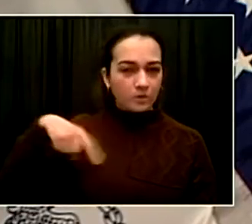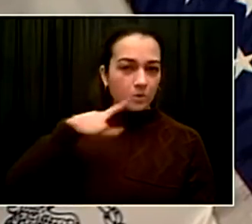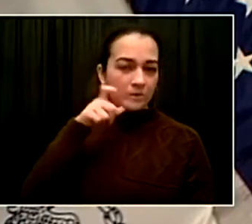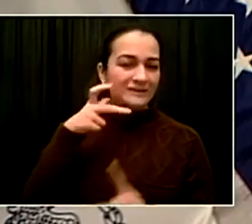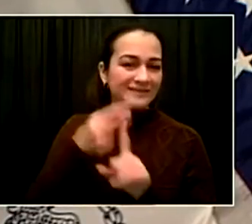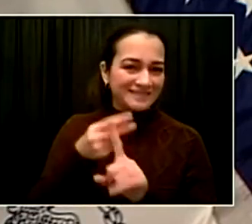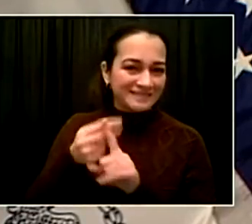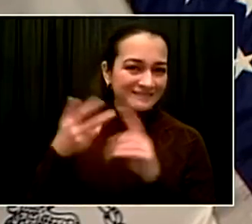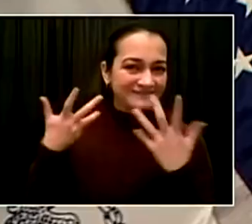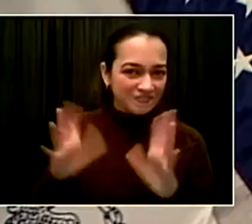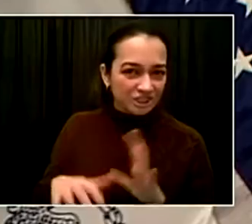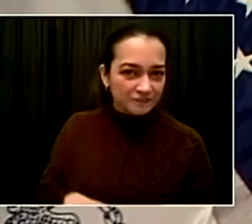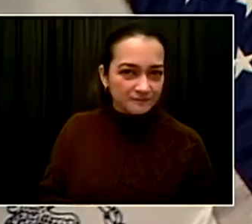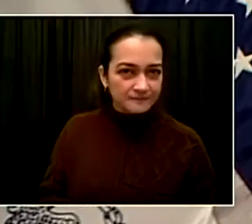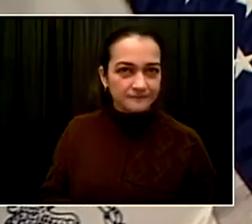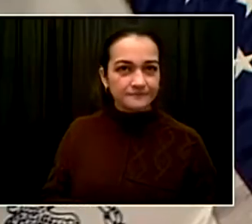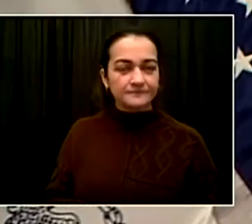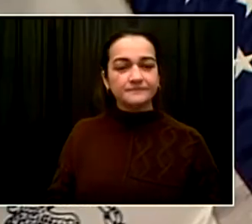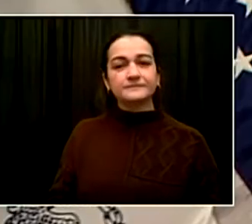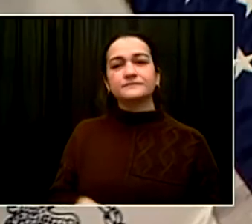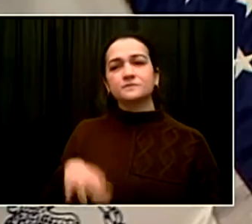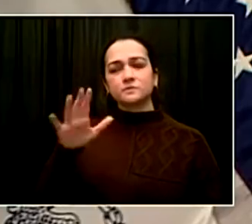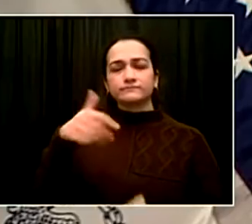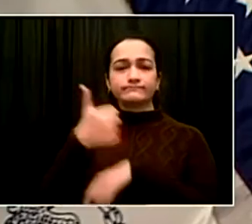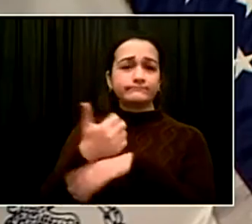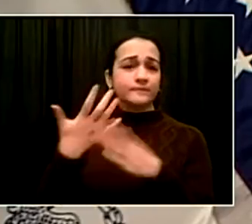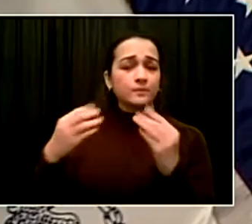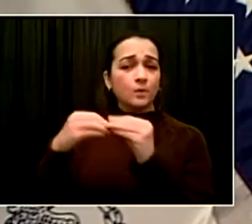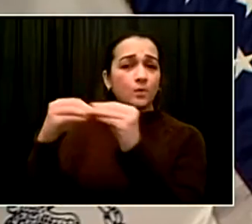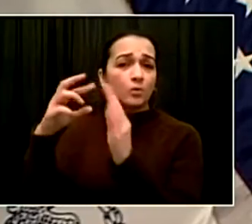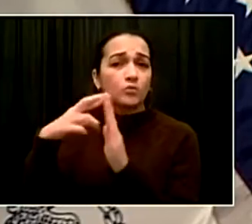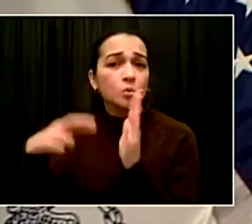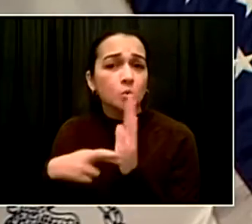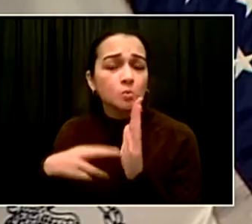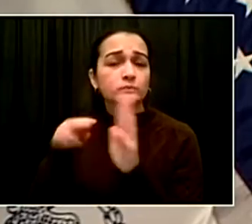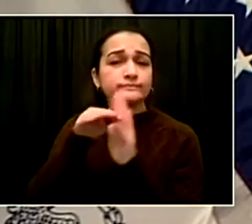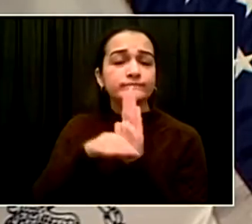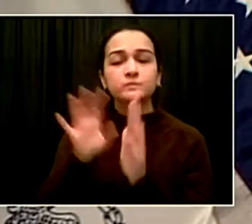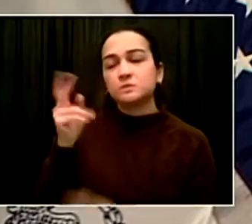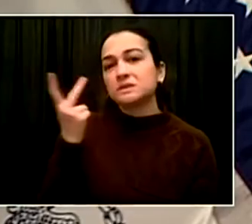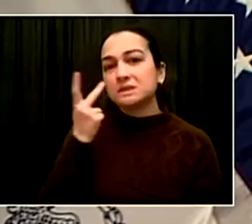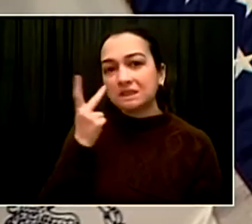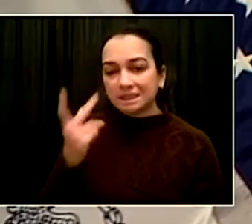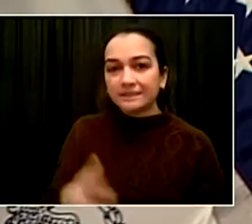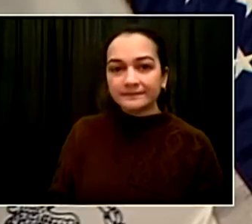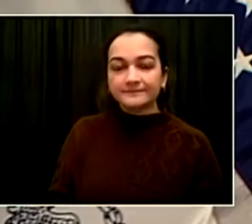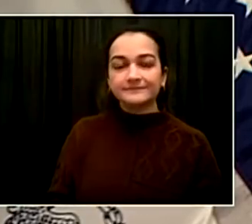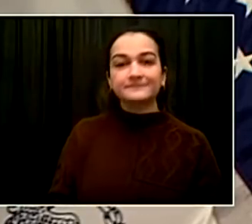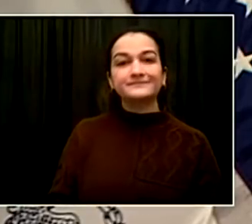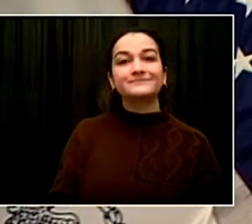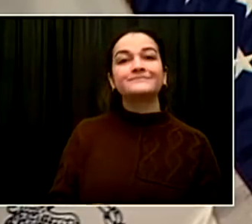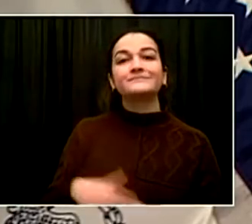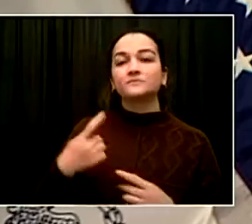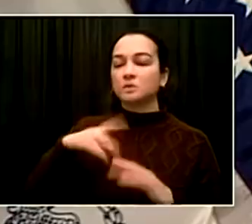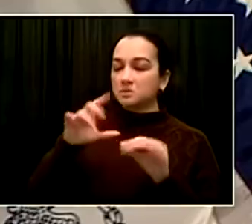EVEN WITH THE CURRENT RULES THAT COULD HELP TO MAKE IT EVEN STRONGER.